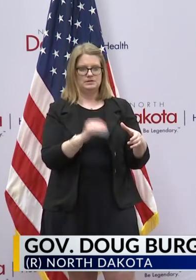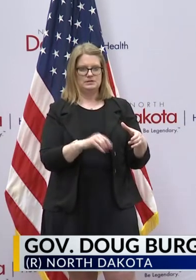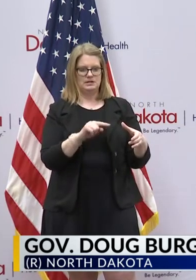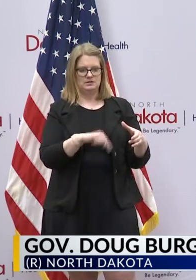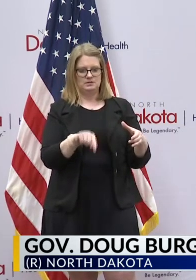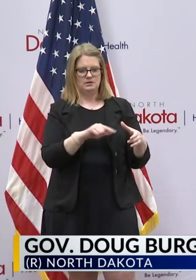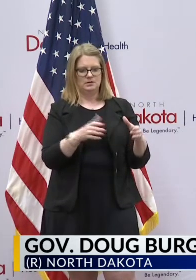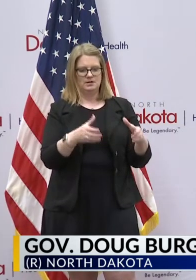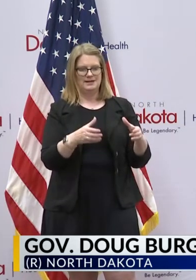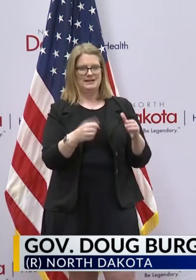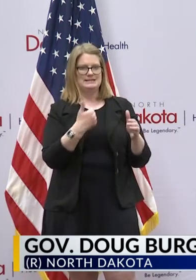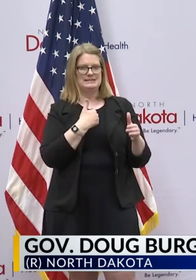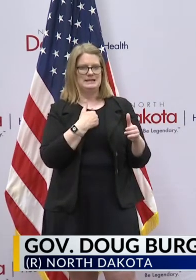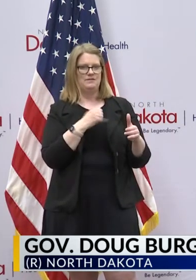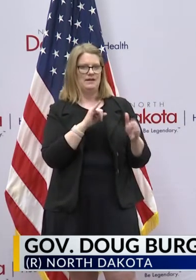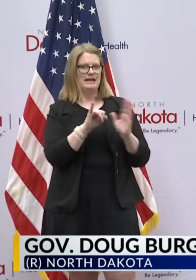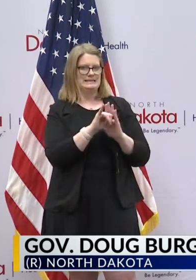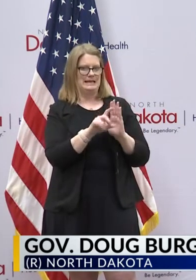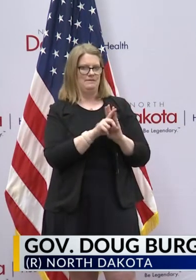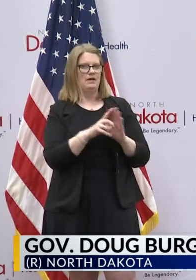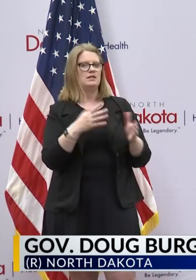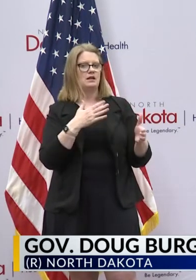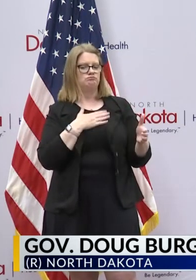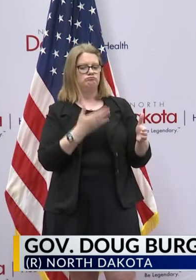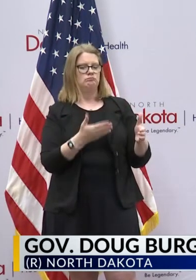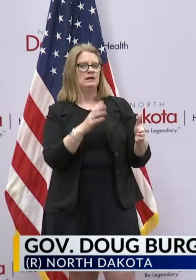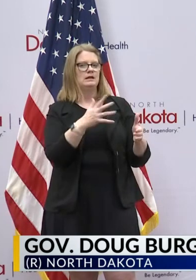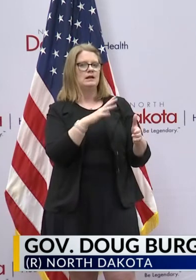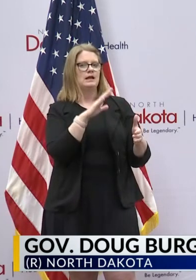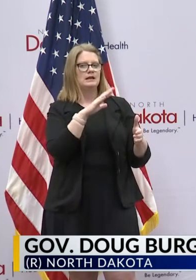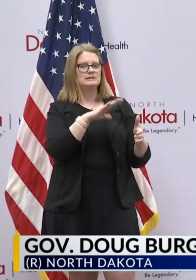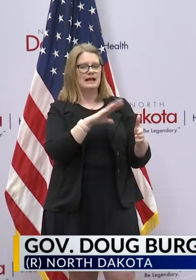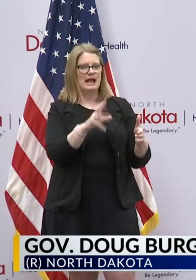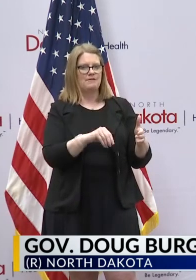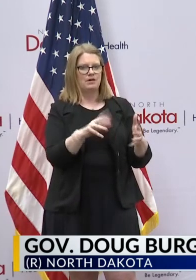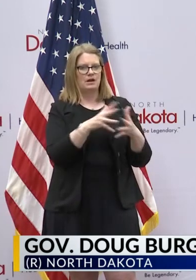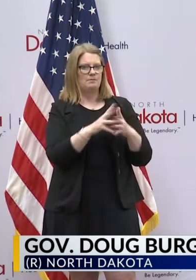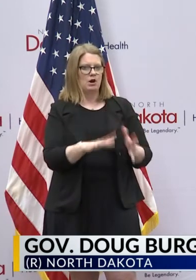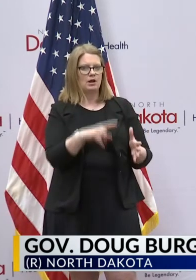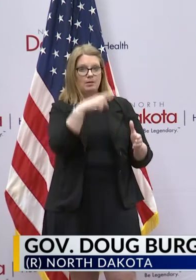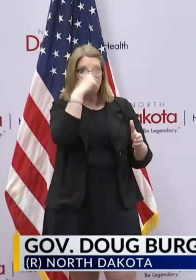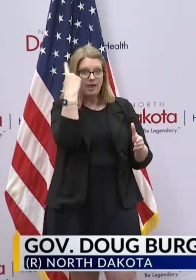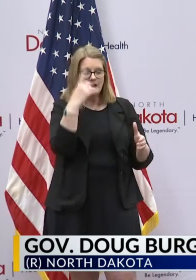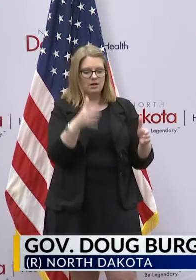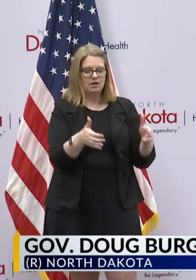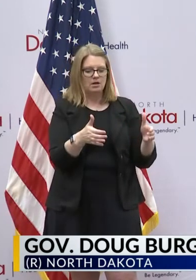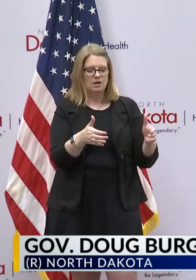BREAK THAT 37.6% DOWN OF ALL POSITIVES, 26.3% OF THOSE HAD